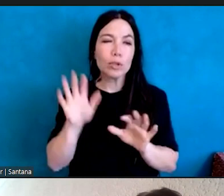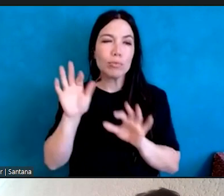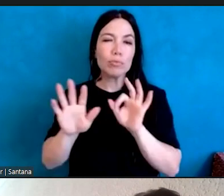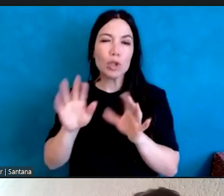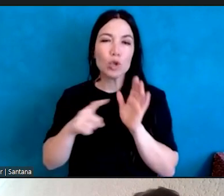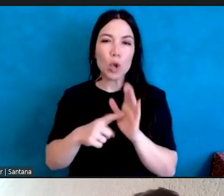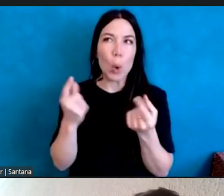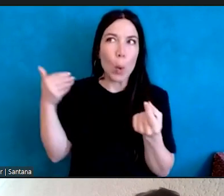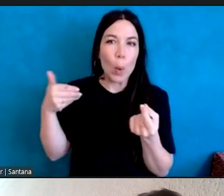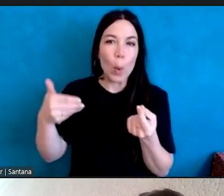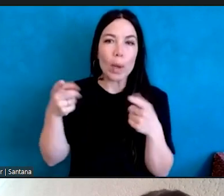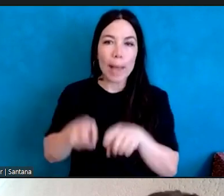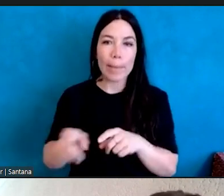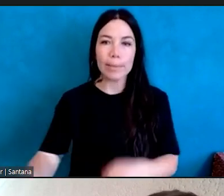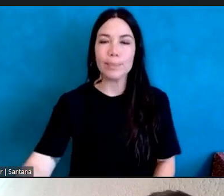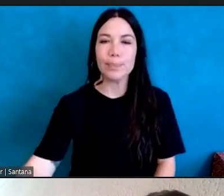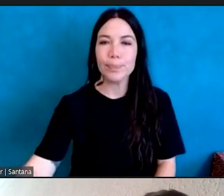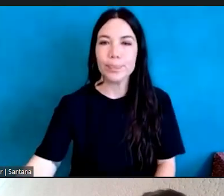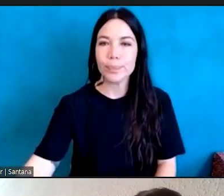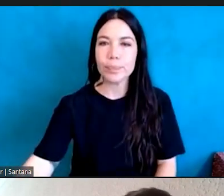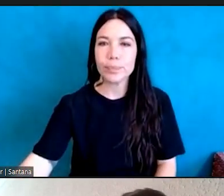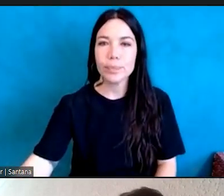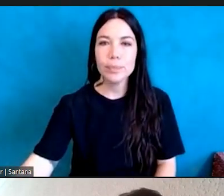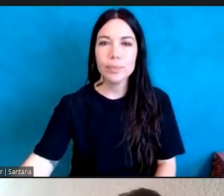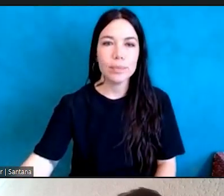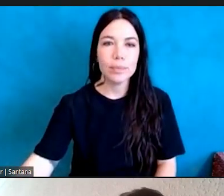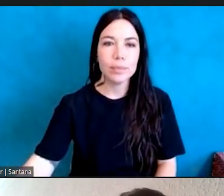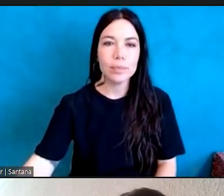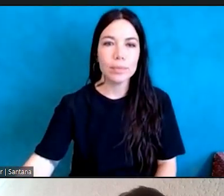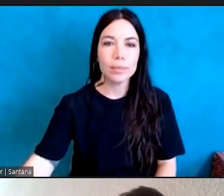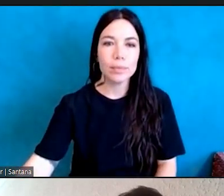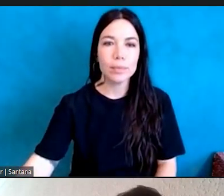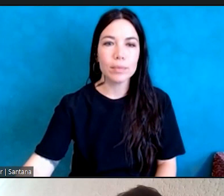So the second type of, bordering I just want to talk about here is my current work.